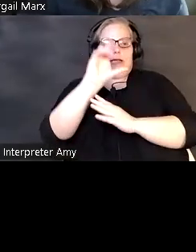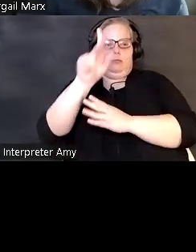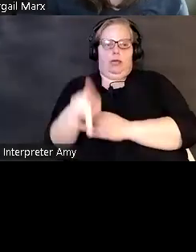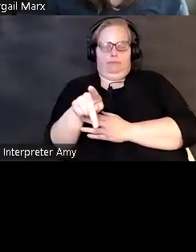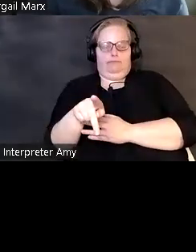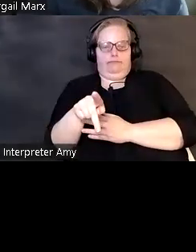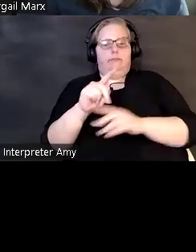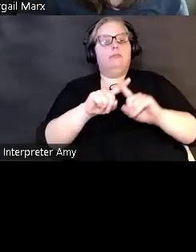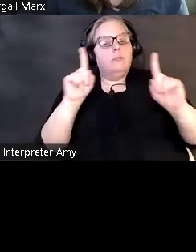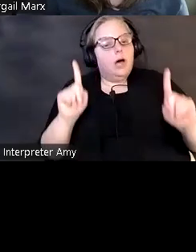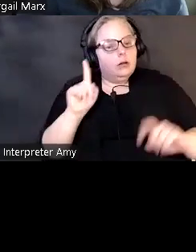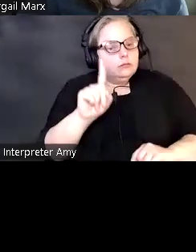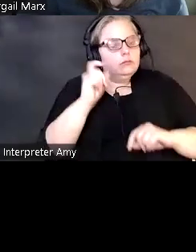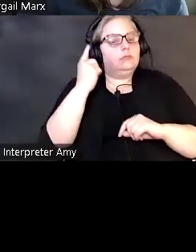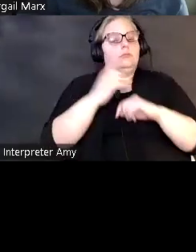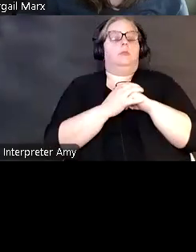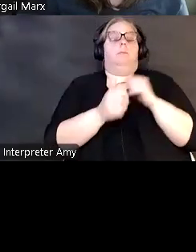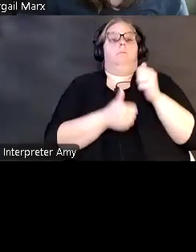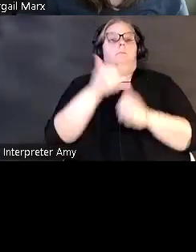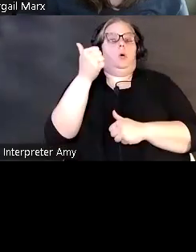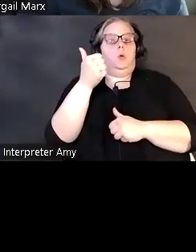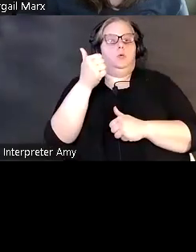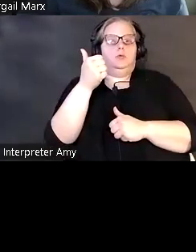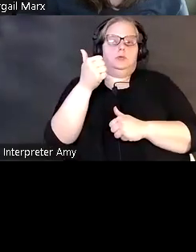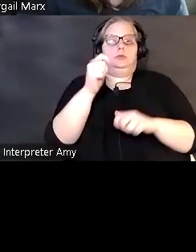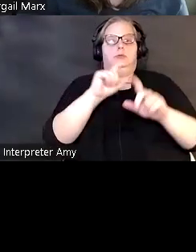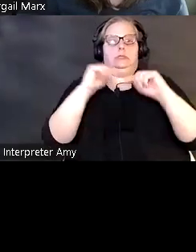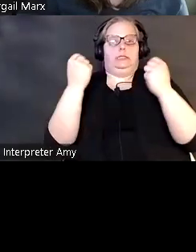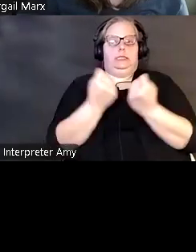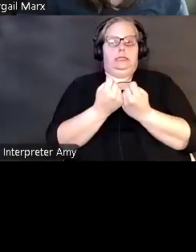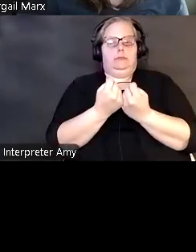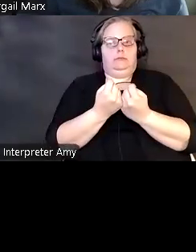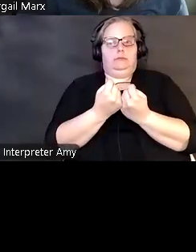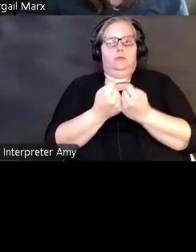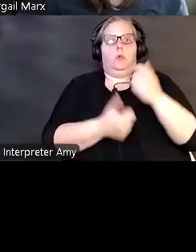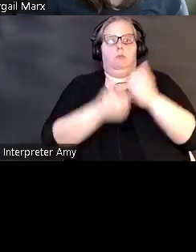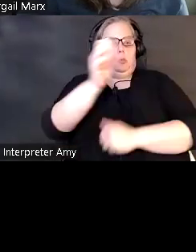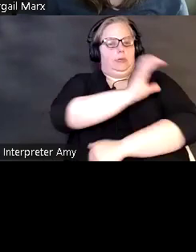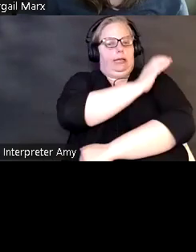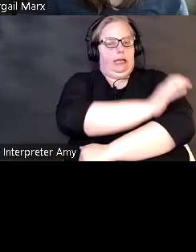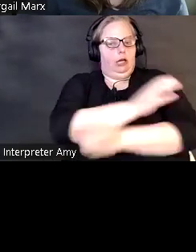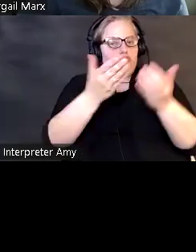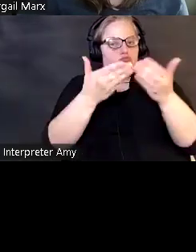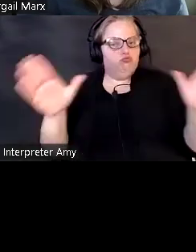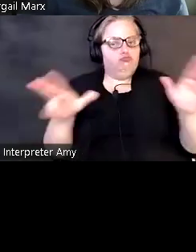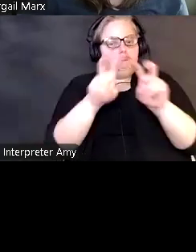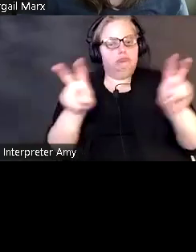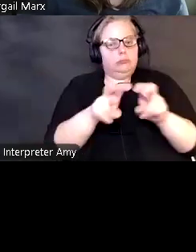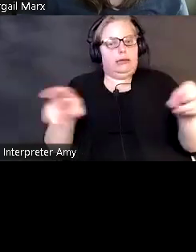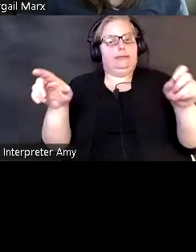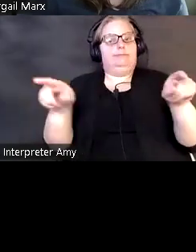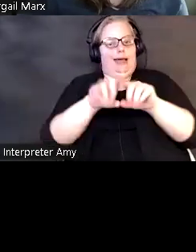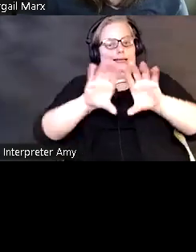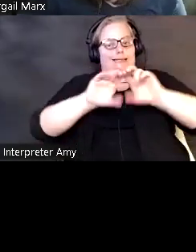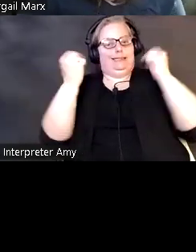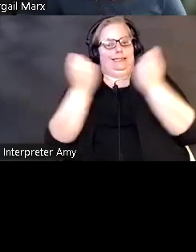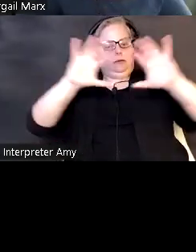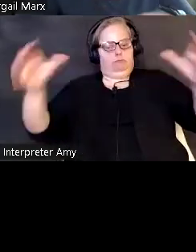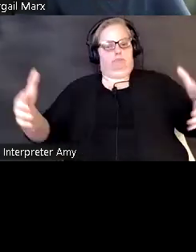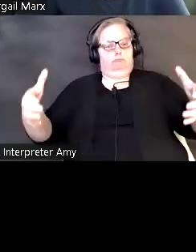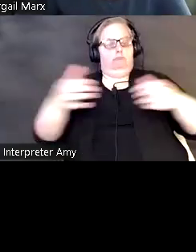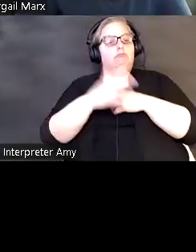However, most teams -- most clinics assess as a team, even within the school district, we have an